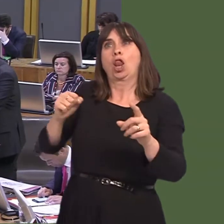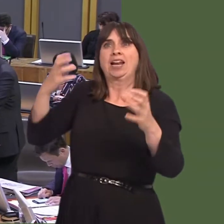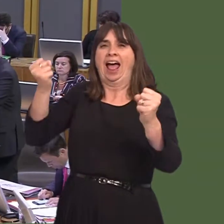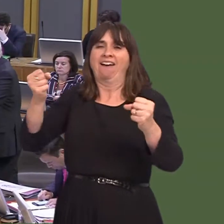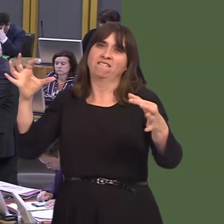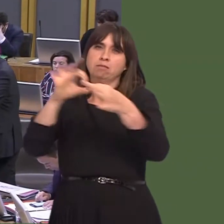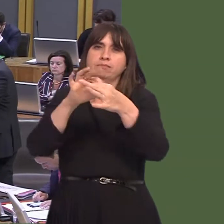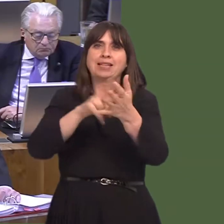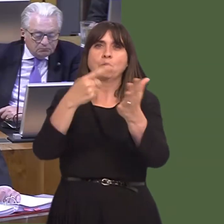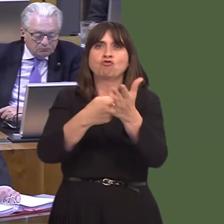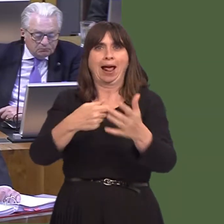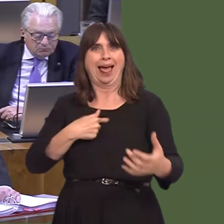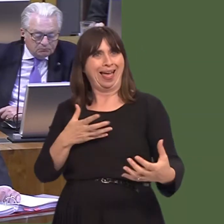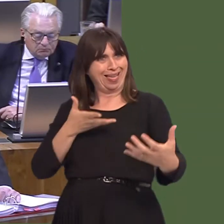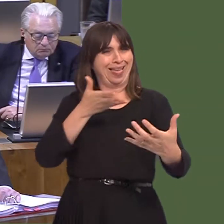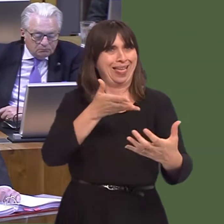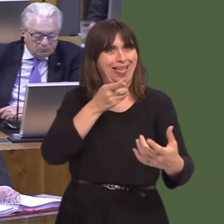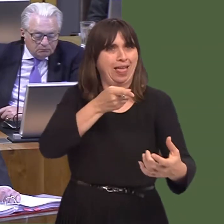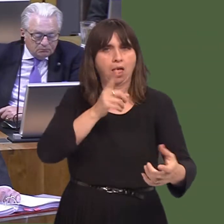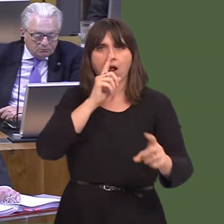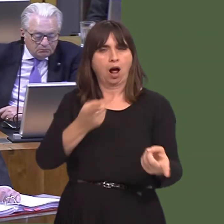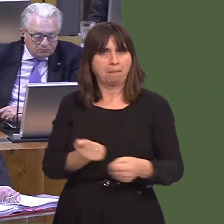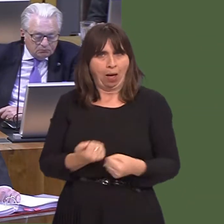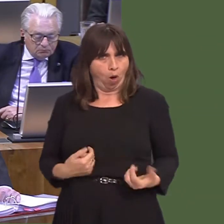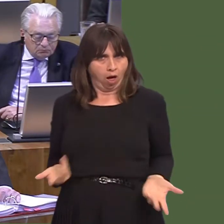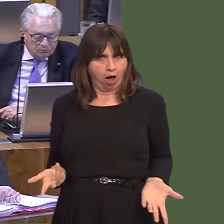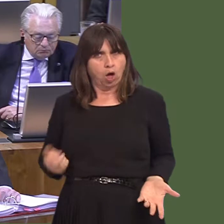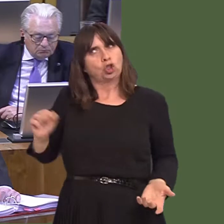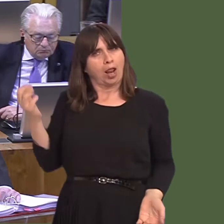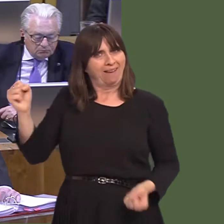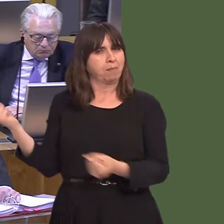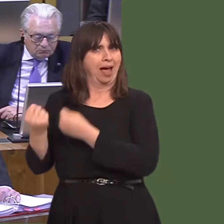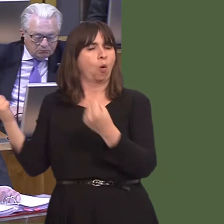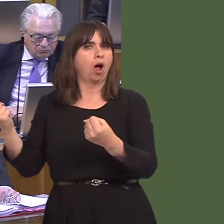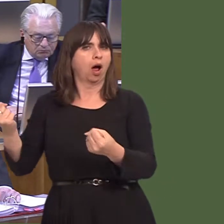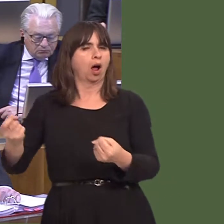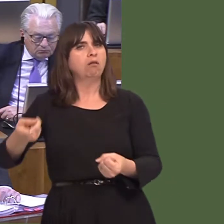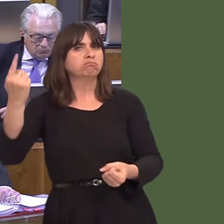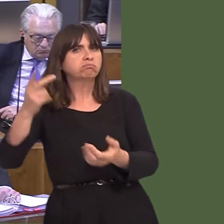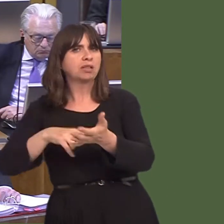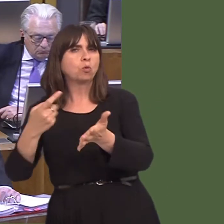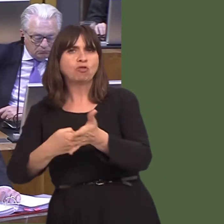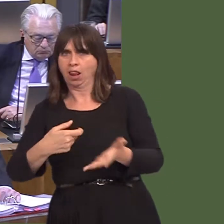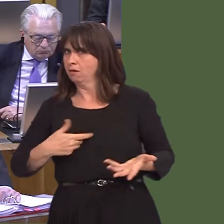That said, we want to work to make sure that the service is introduced in the near future